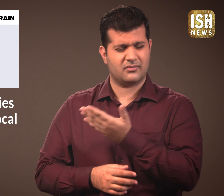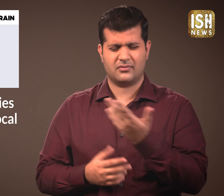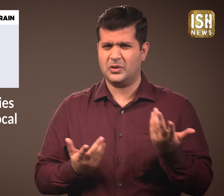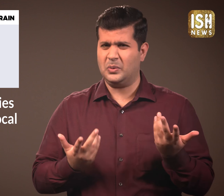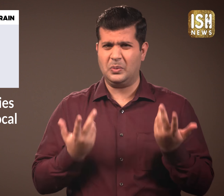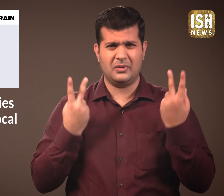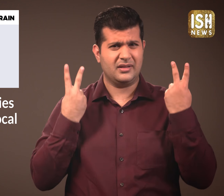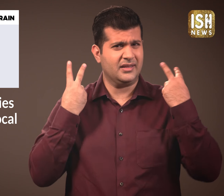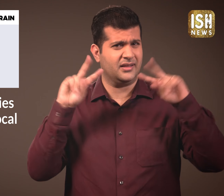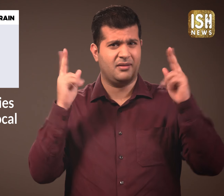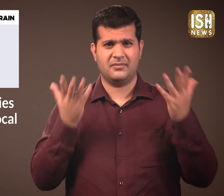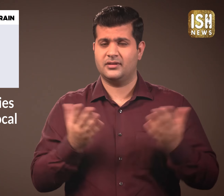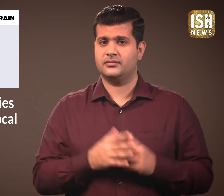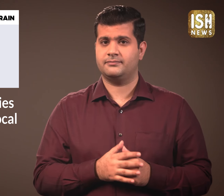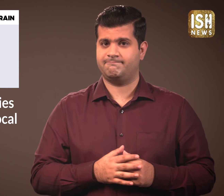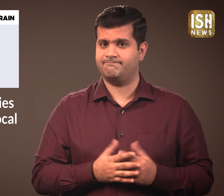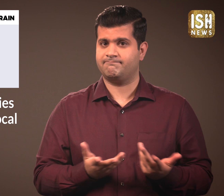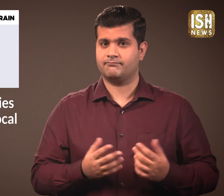That's a lot.